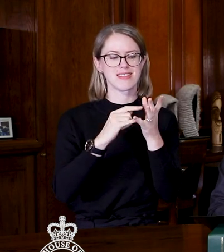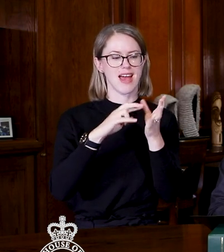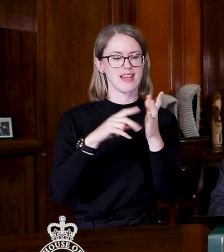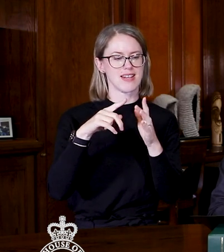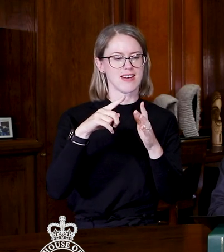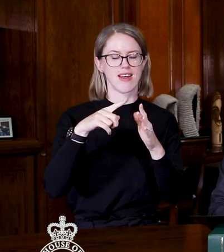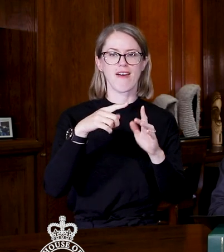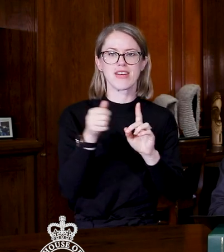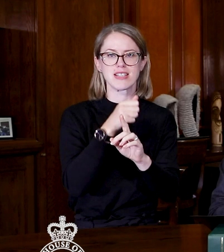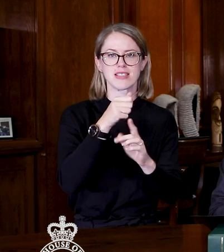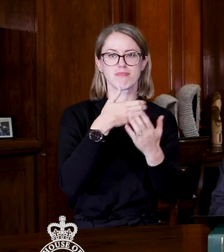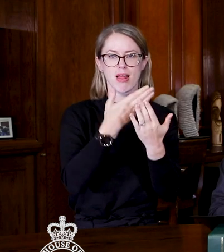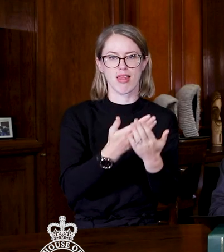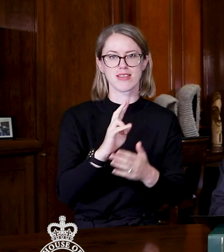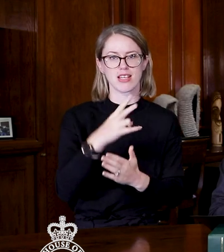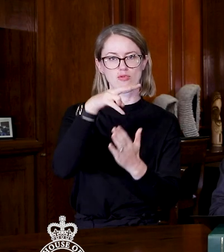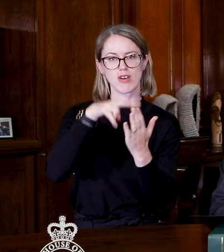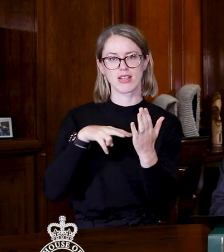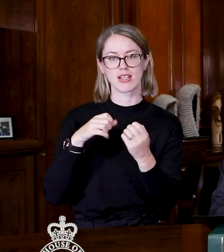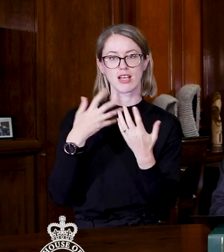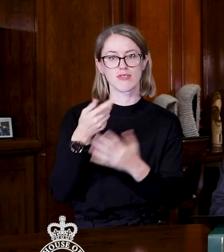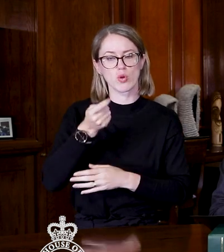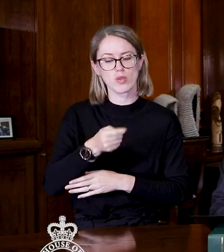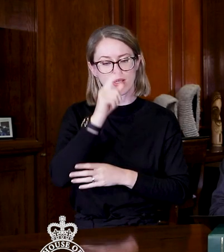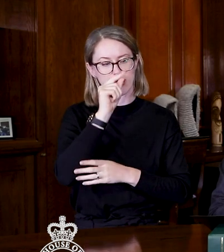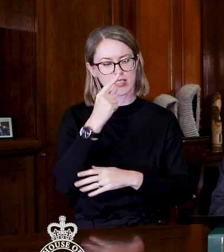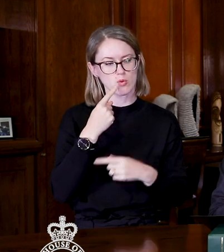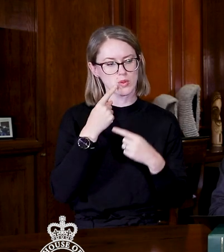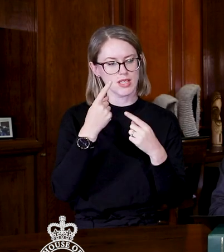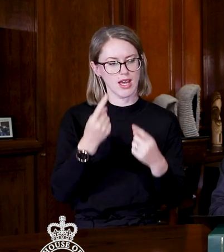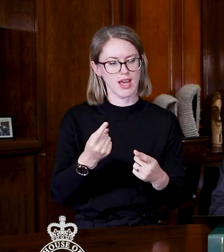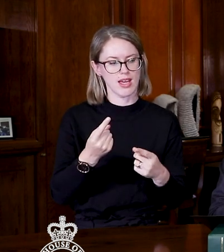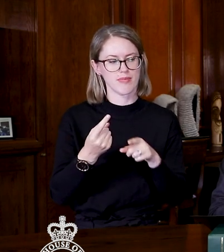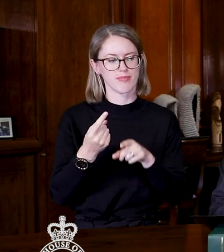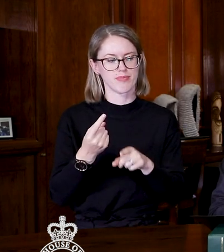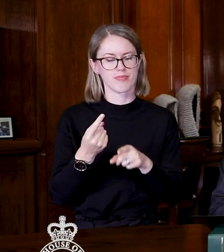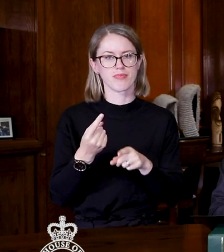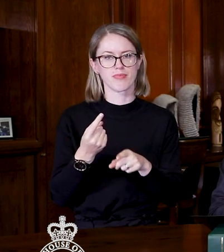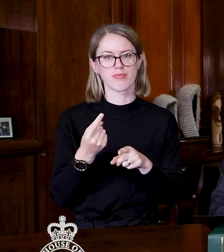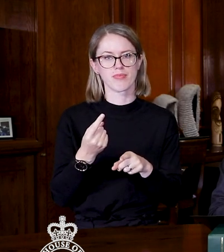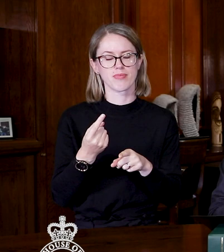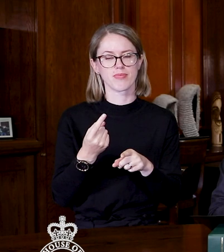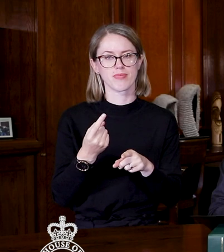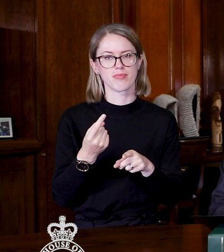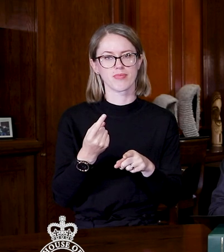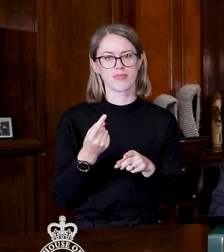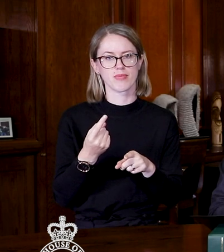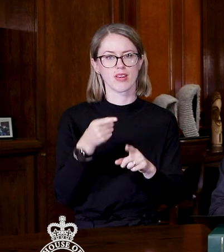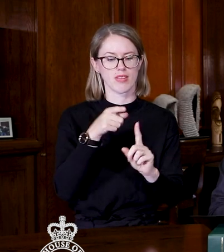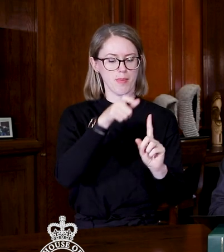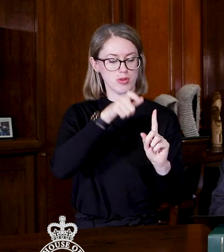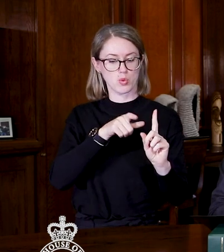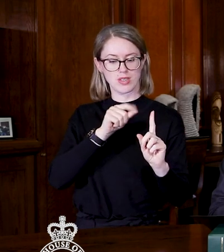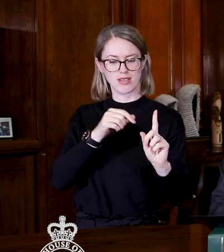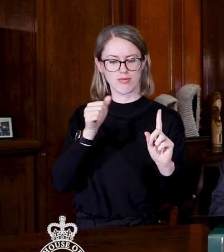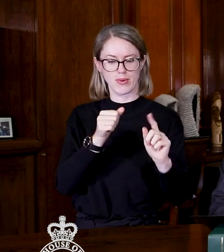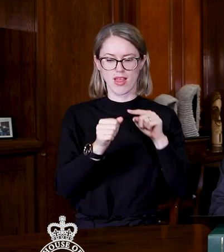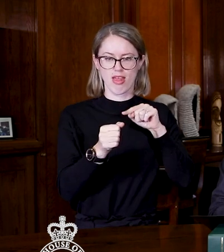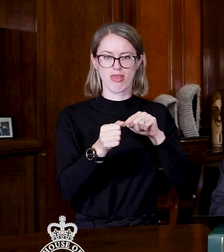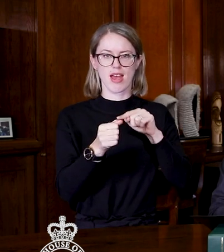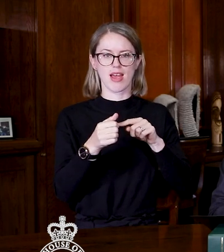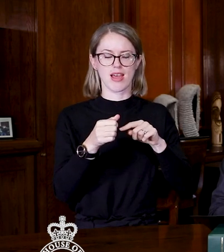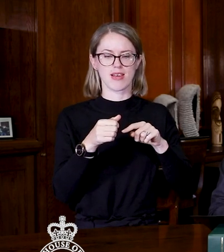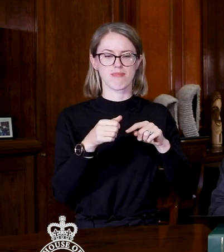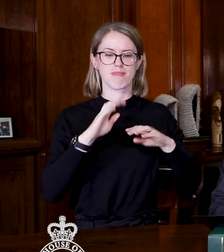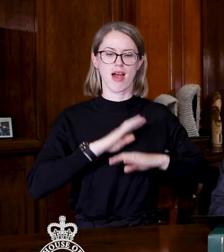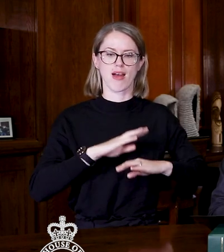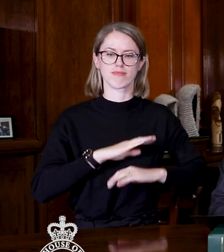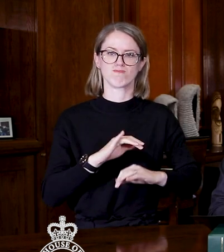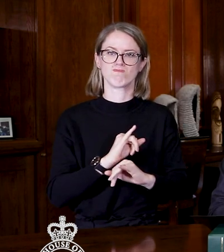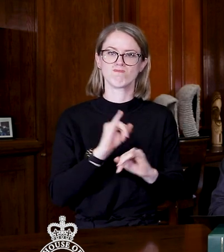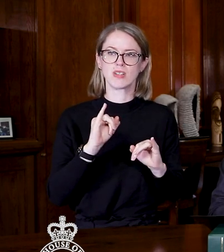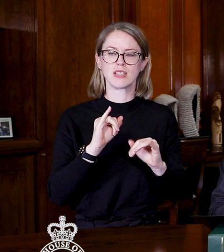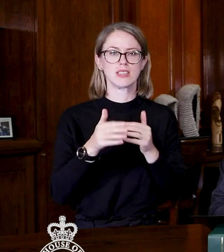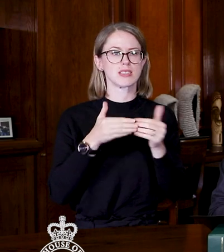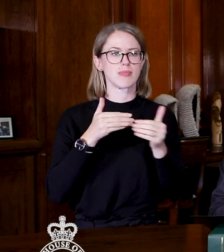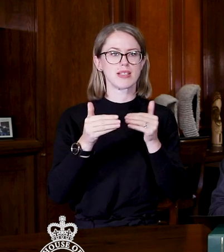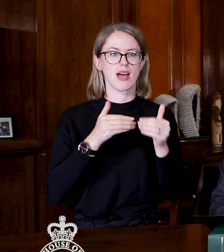This gives the courts the ability to say that an offender had acted grievously even if they